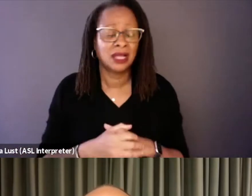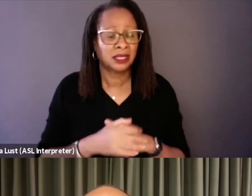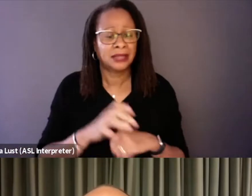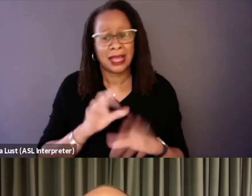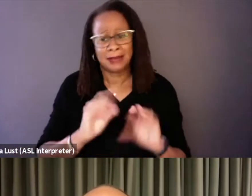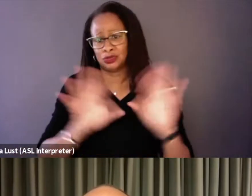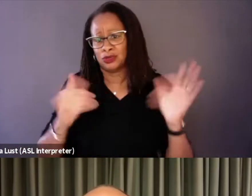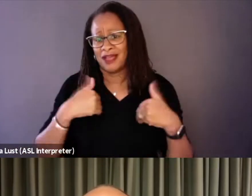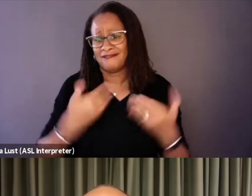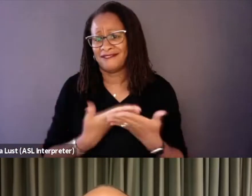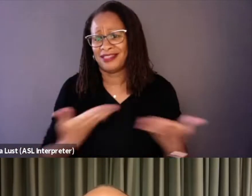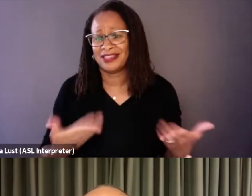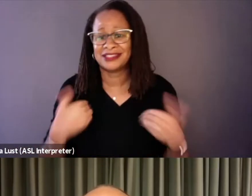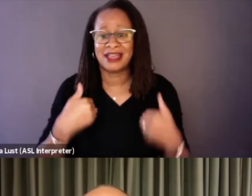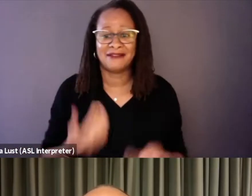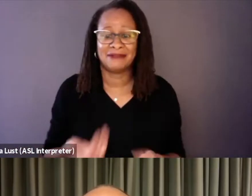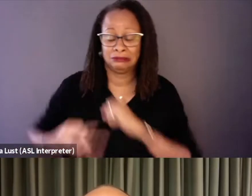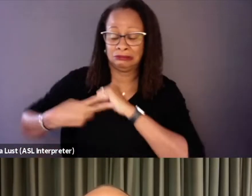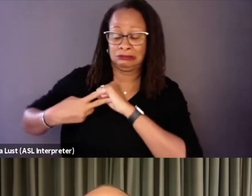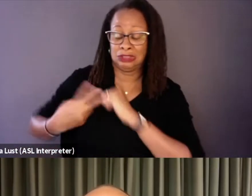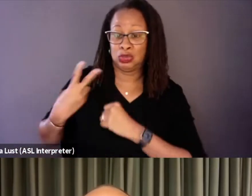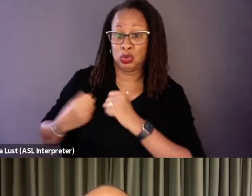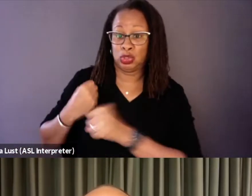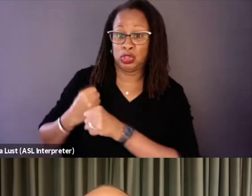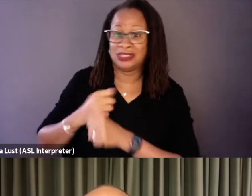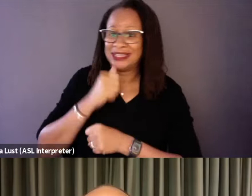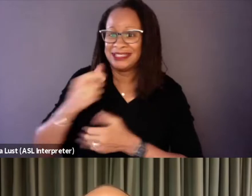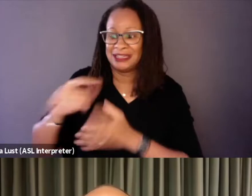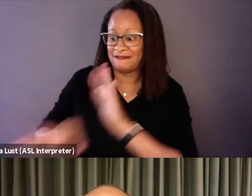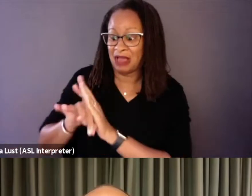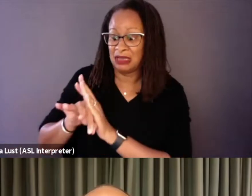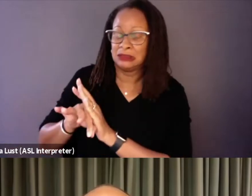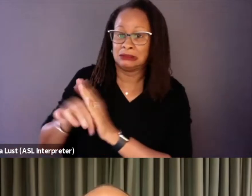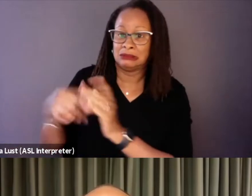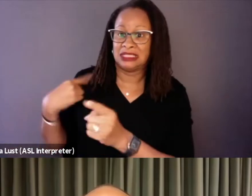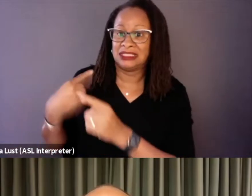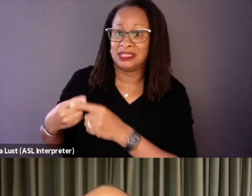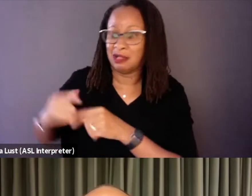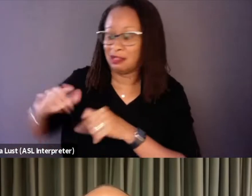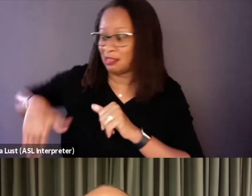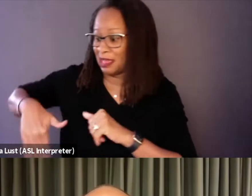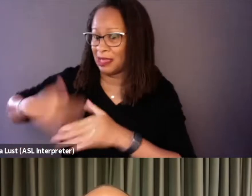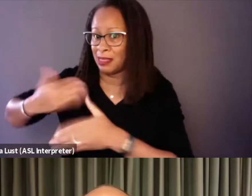I may have had for two years and didn't discover until very late in the process like the